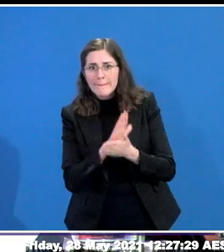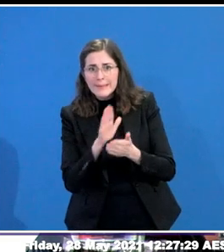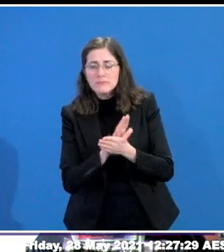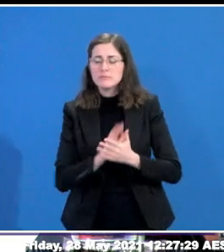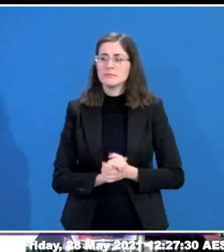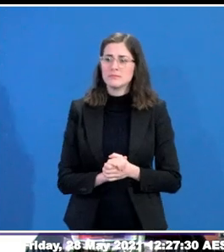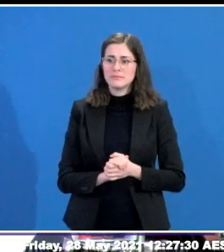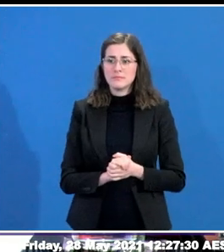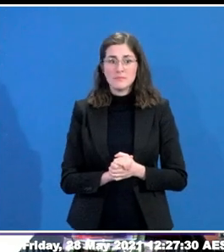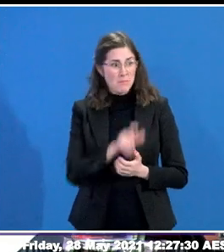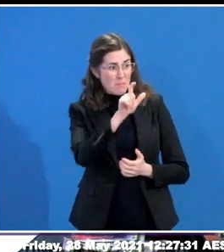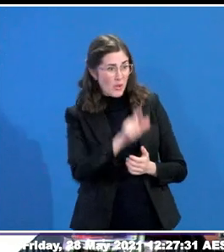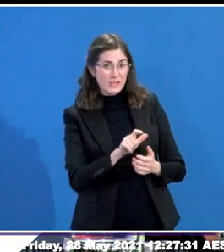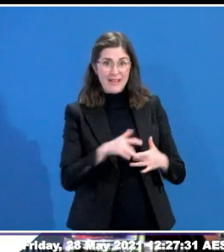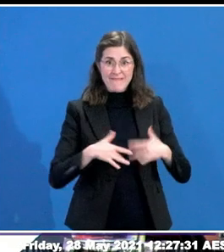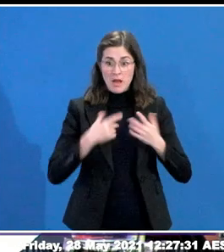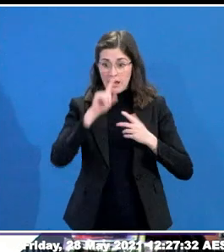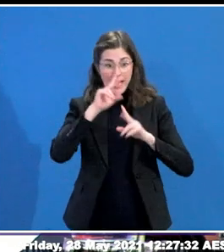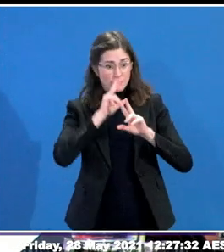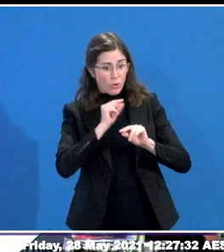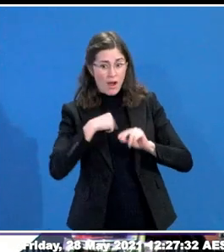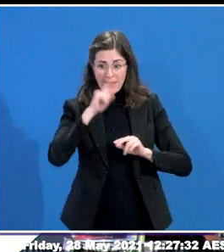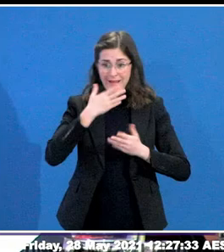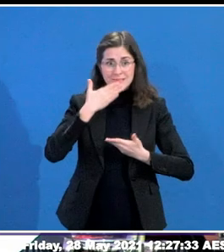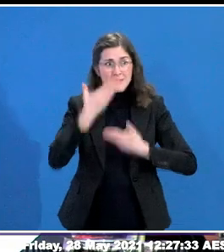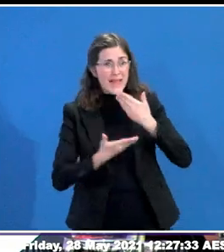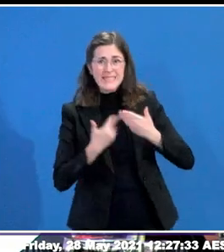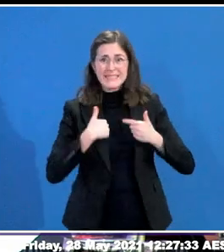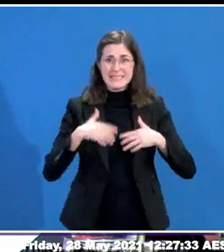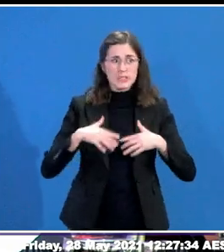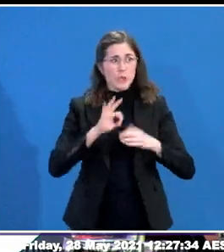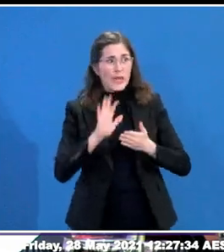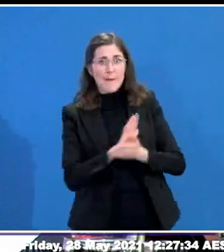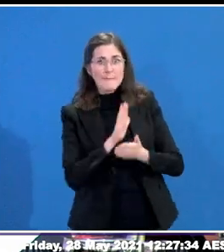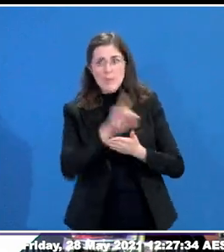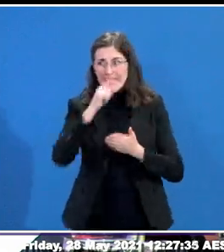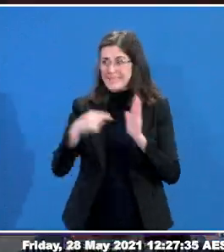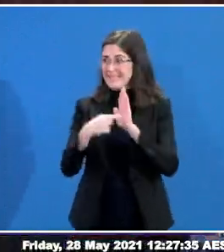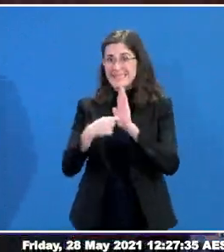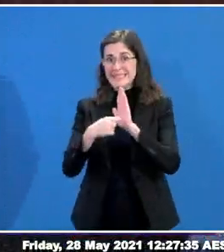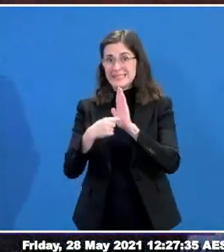explain then that would be brought to the attention of the response team. Thank you.